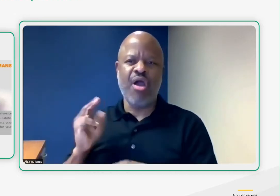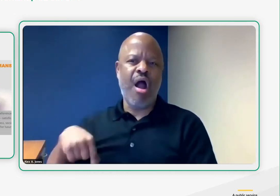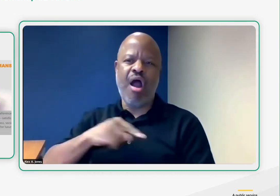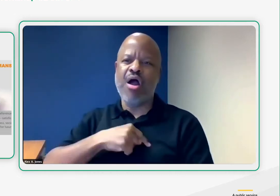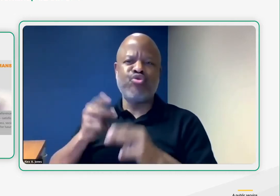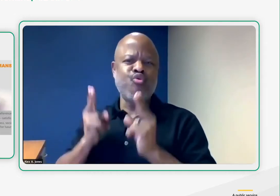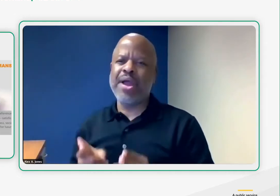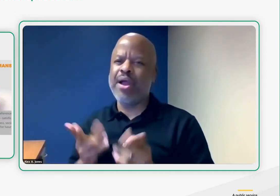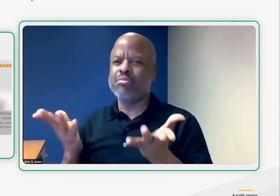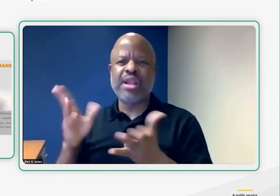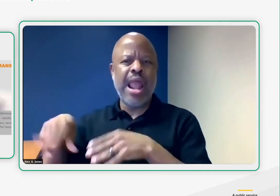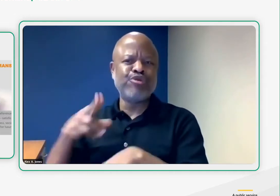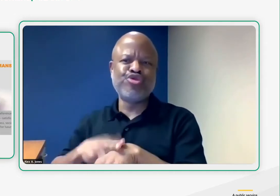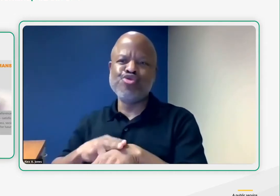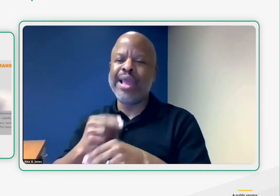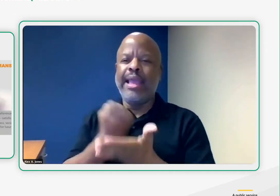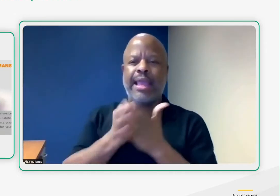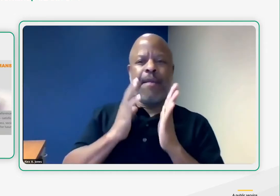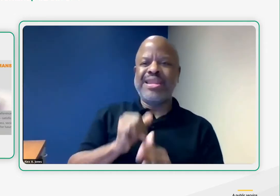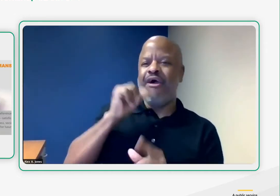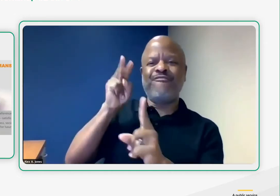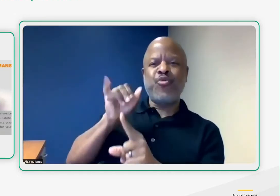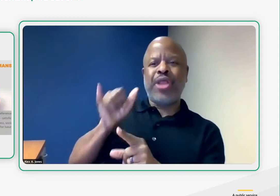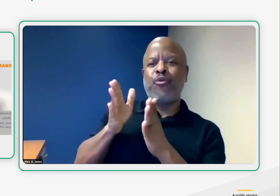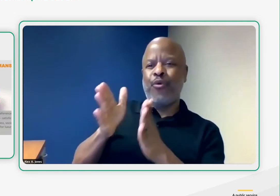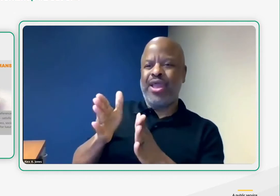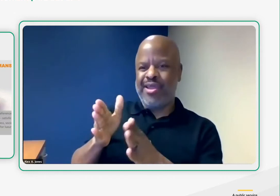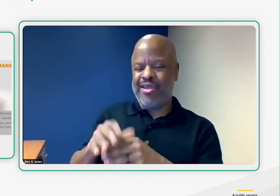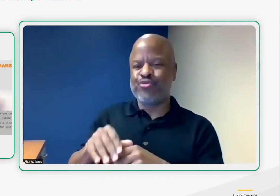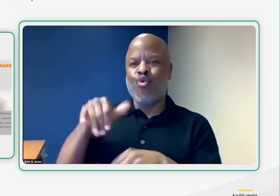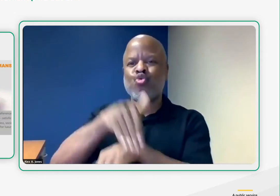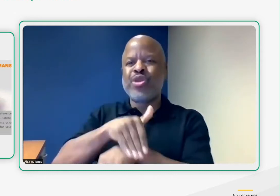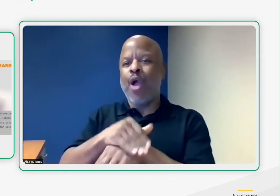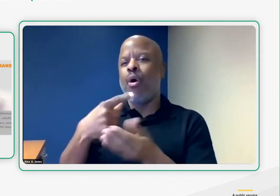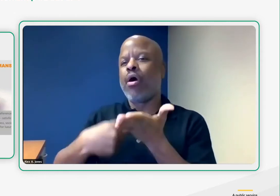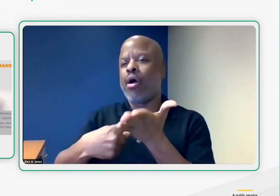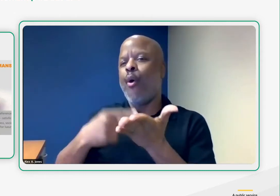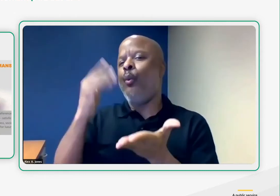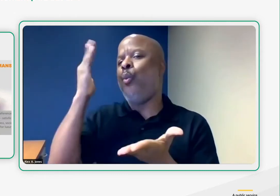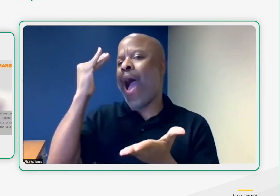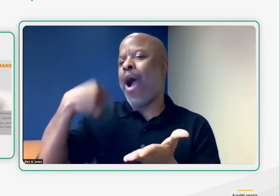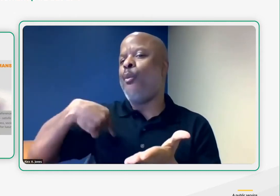And that's our human nature. And economists don't view it that way.